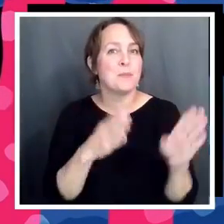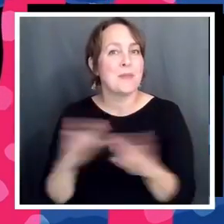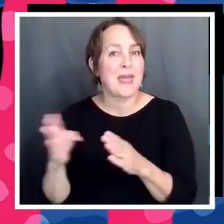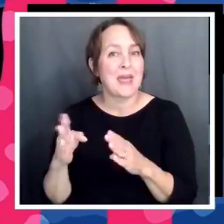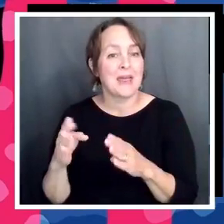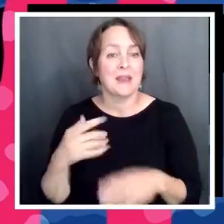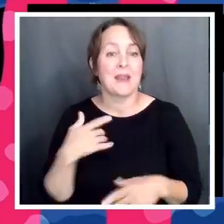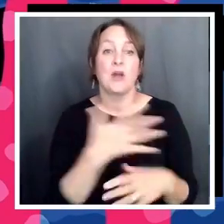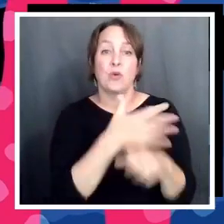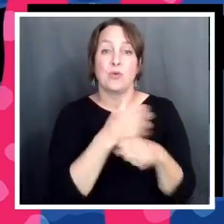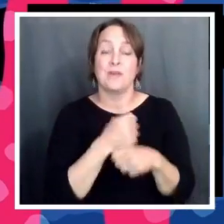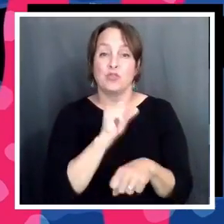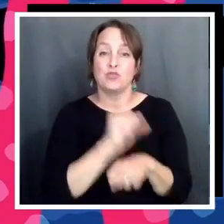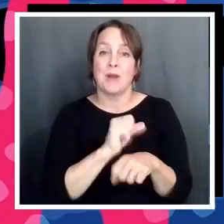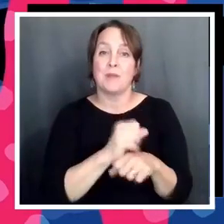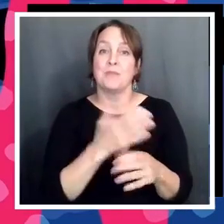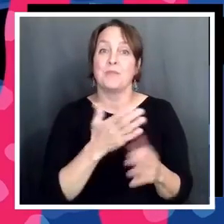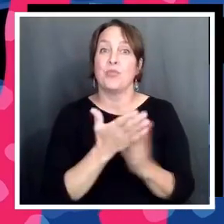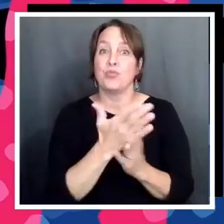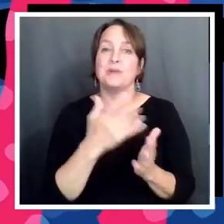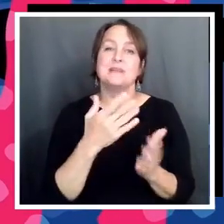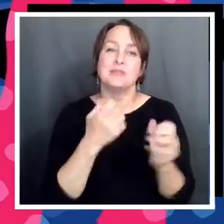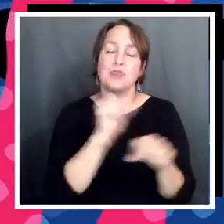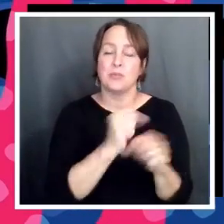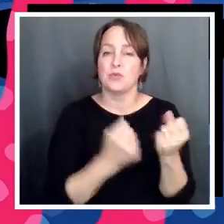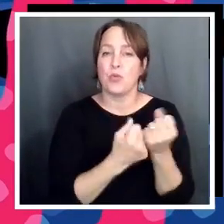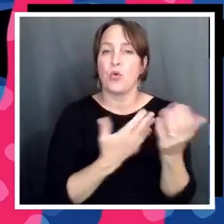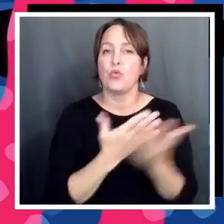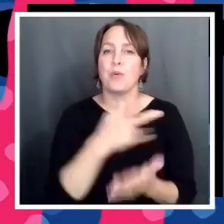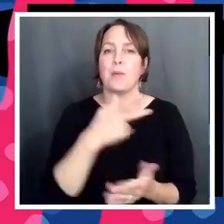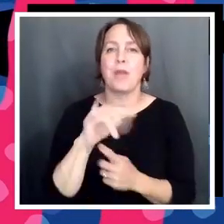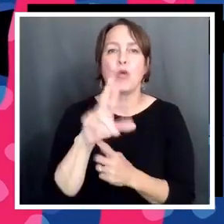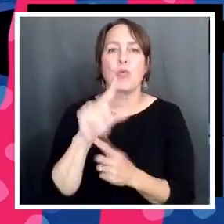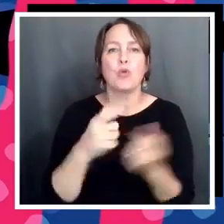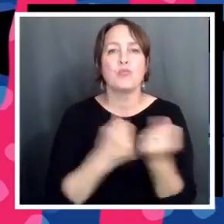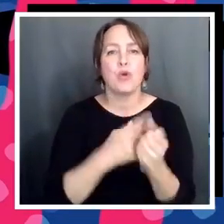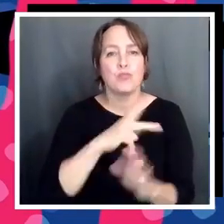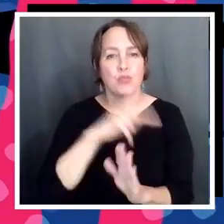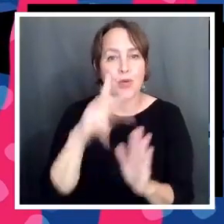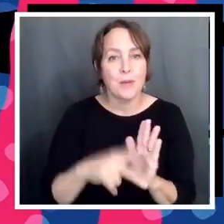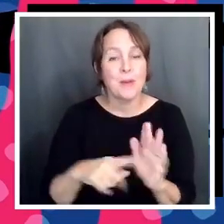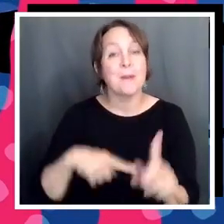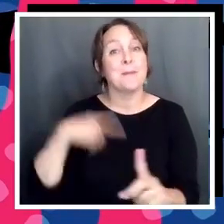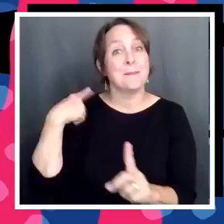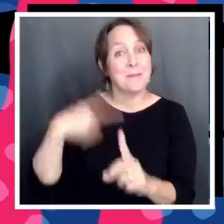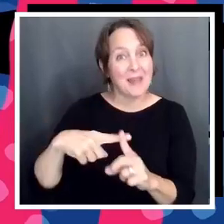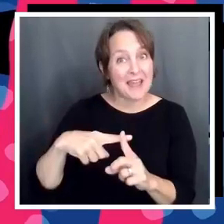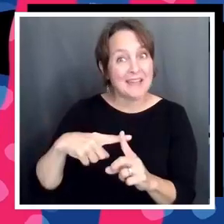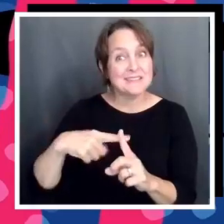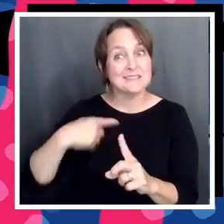IMPORTANT TO RECOGNIZE WHAT WE DID AS AFA MEMBERS IN PUSHING FOR THE AMERICAN RESCUE PLAN.